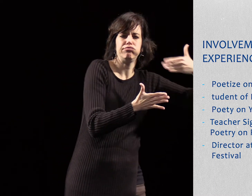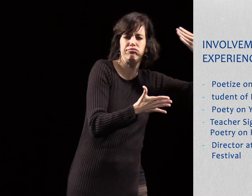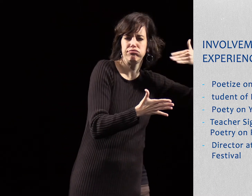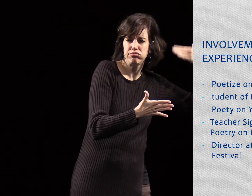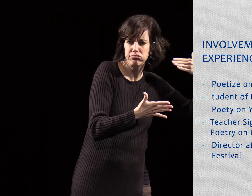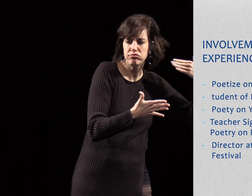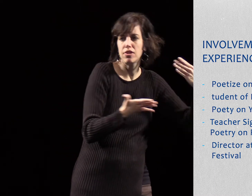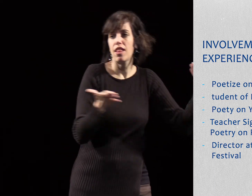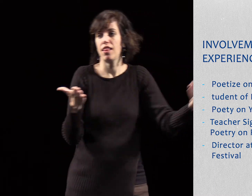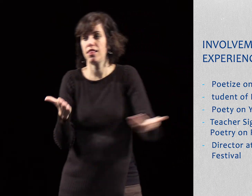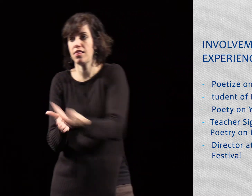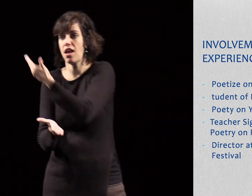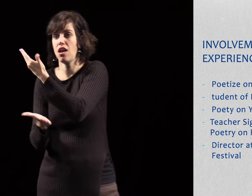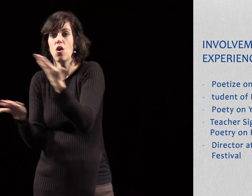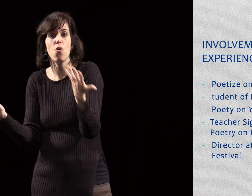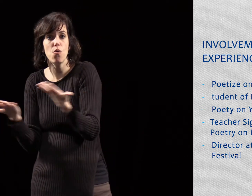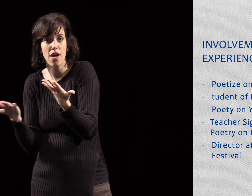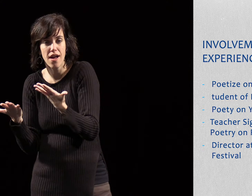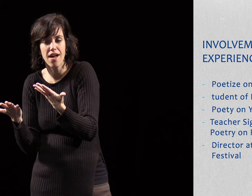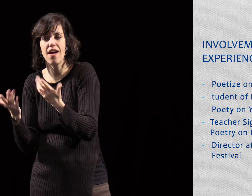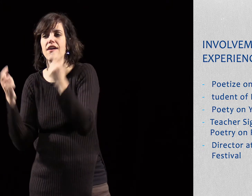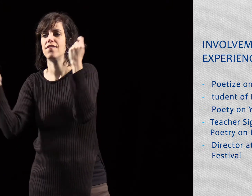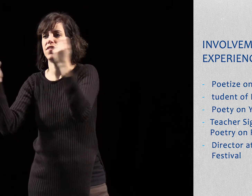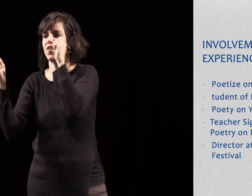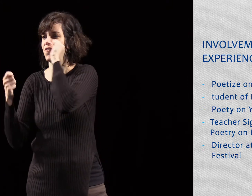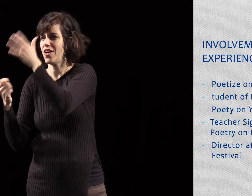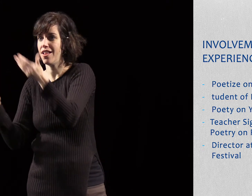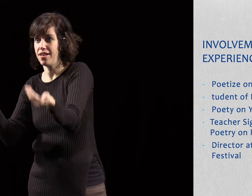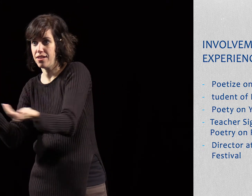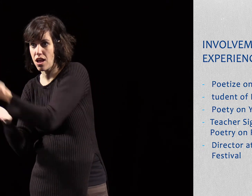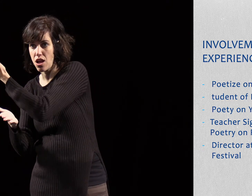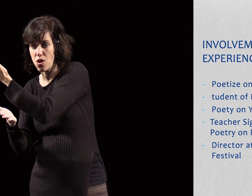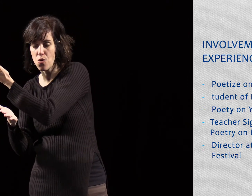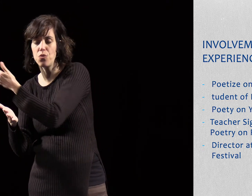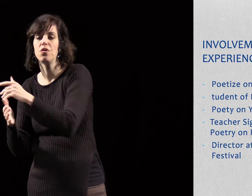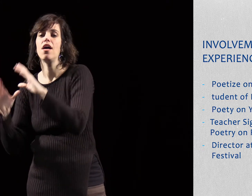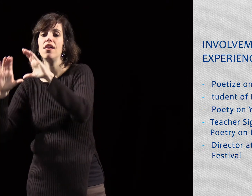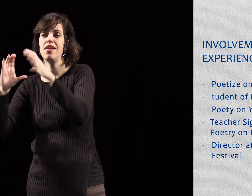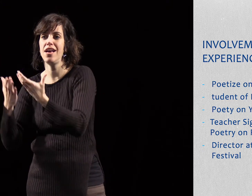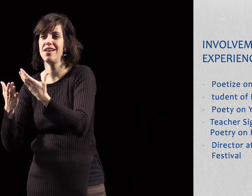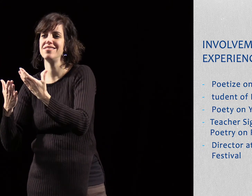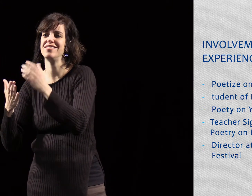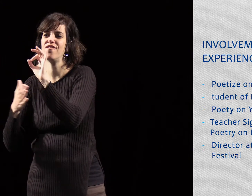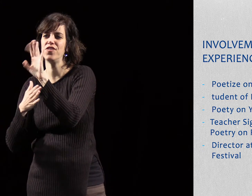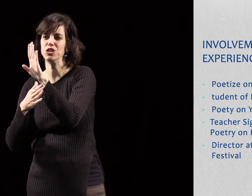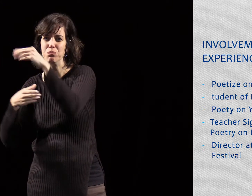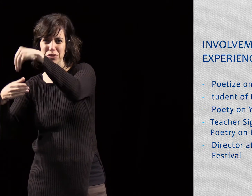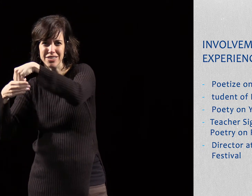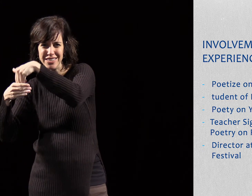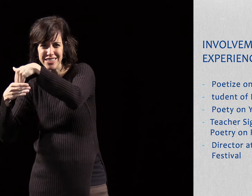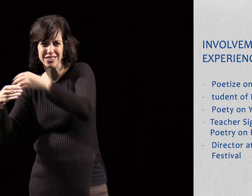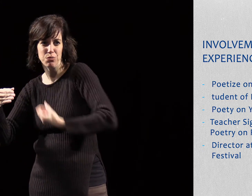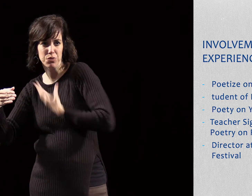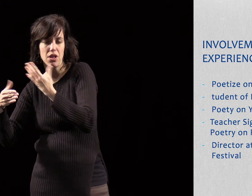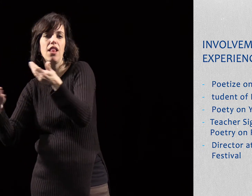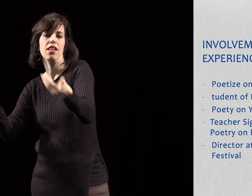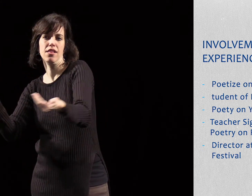I've used the knowledge to embark on these new adventures, such as the Facebook poetry class